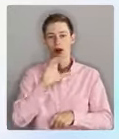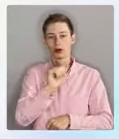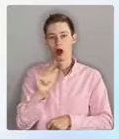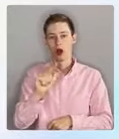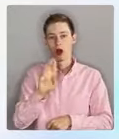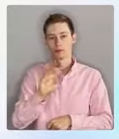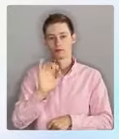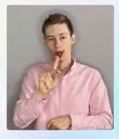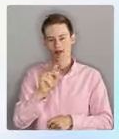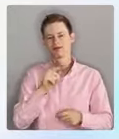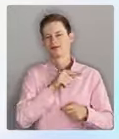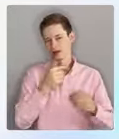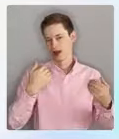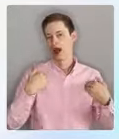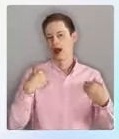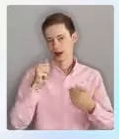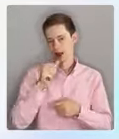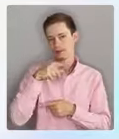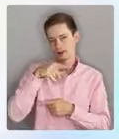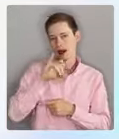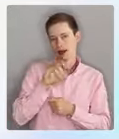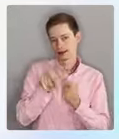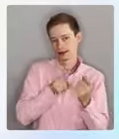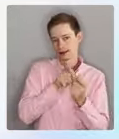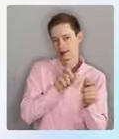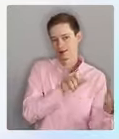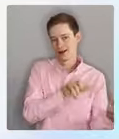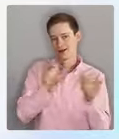And of course, there is also a corresponding API that does the exact same for unblocking.